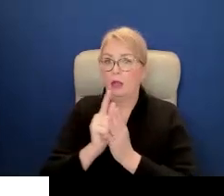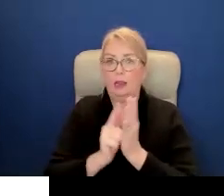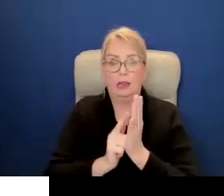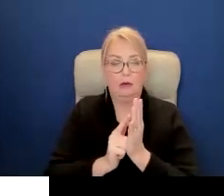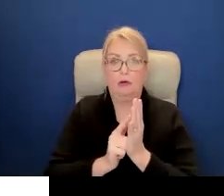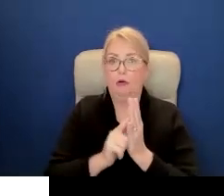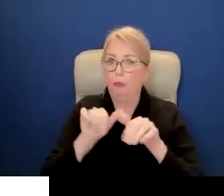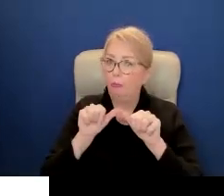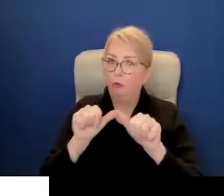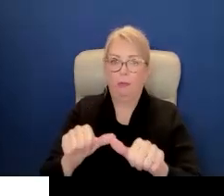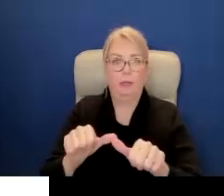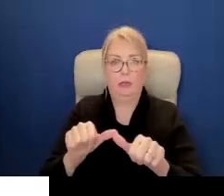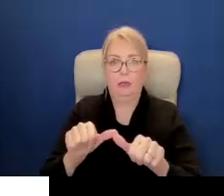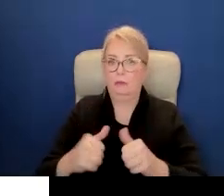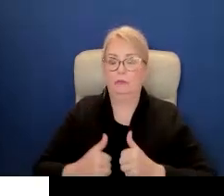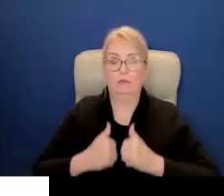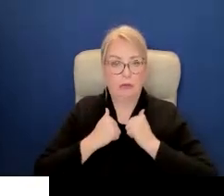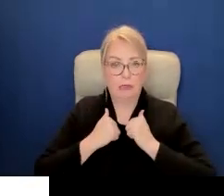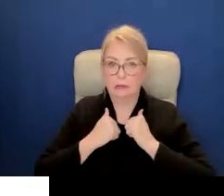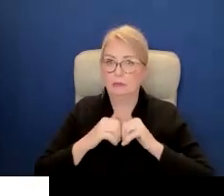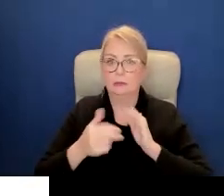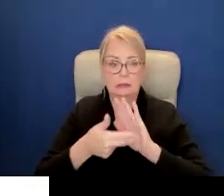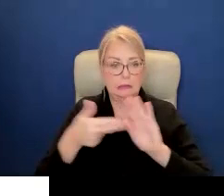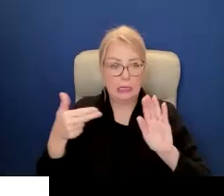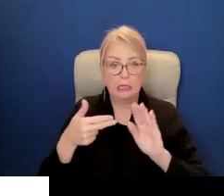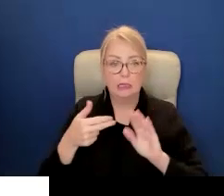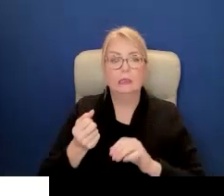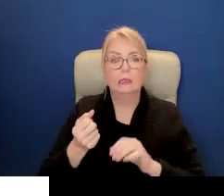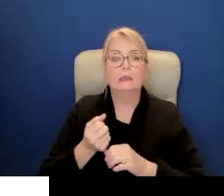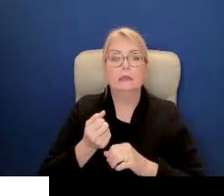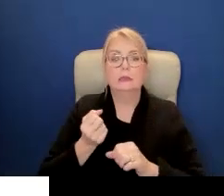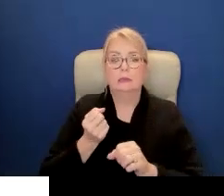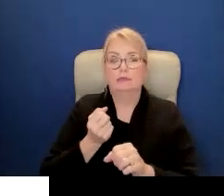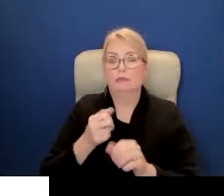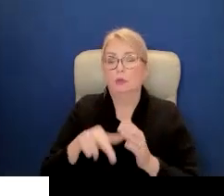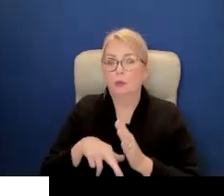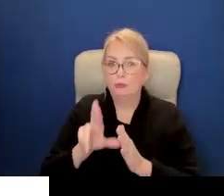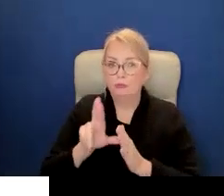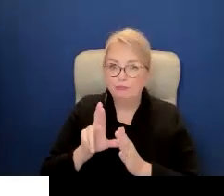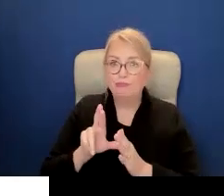and the benefit is renewed every two years. DACA is what has been,